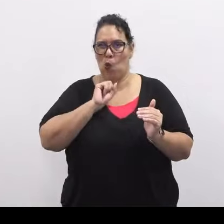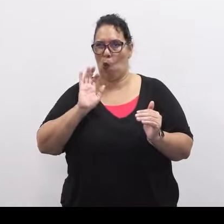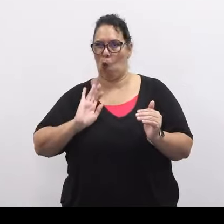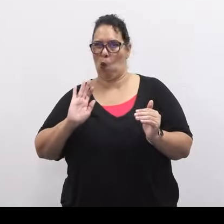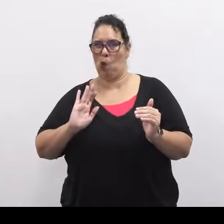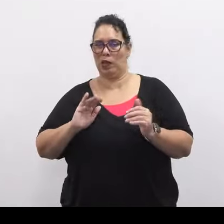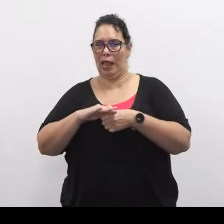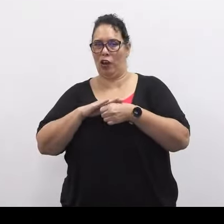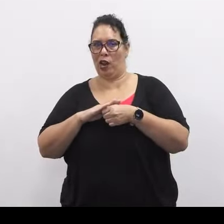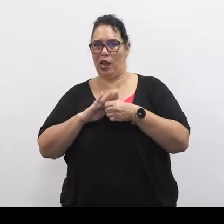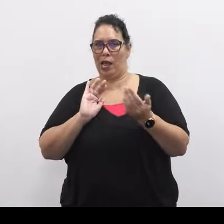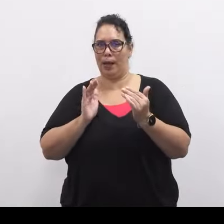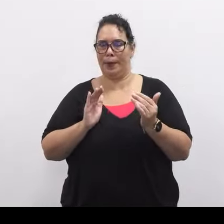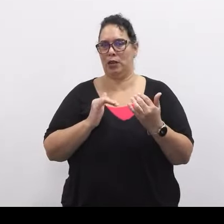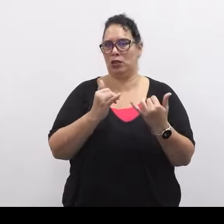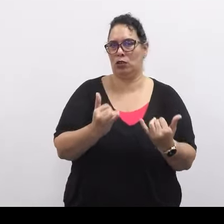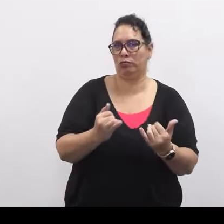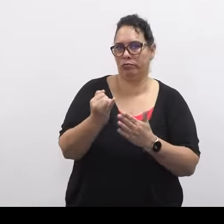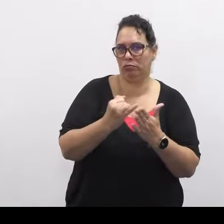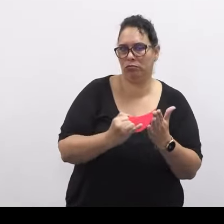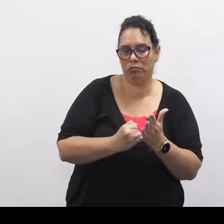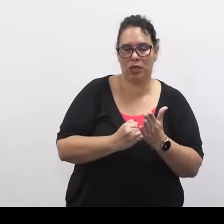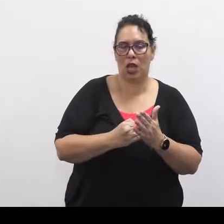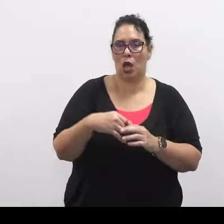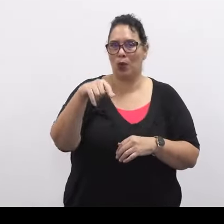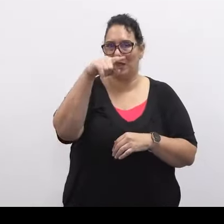or the current trustee areas indicated with the black lines.